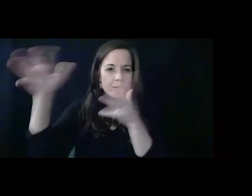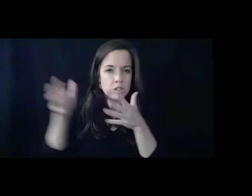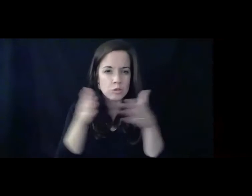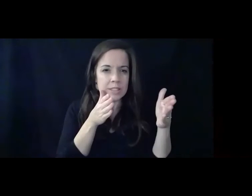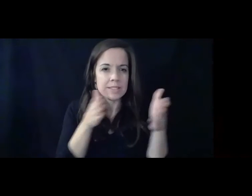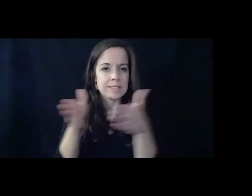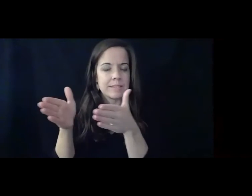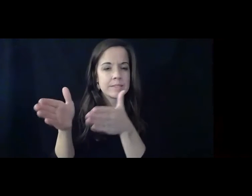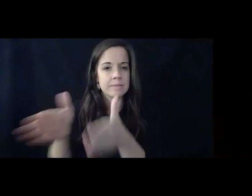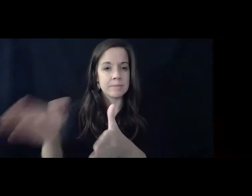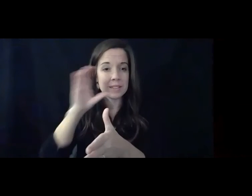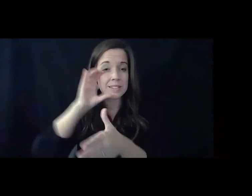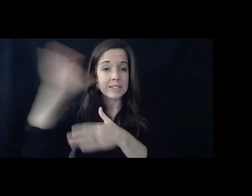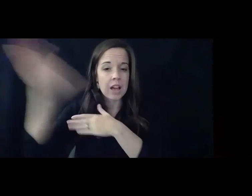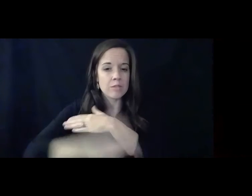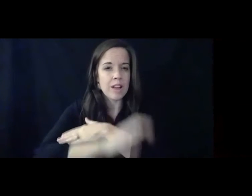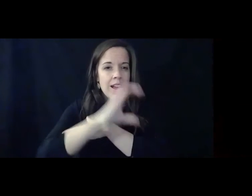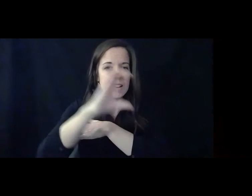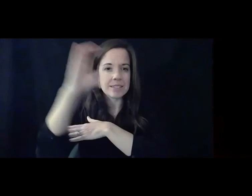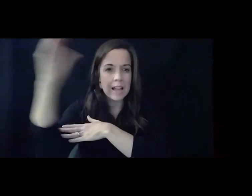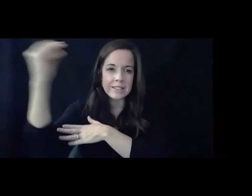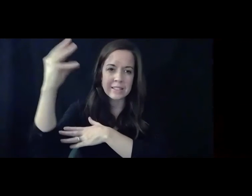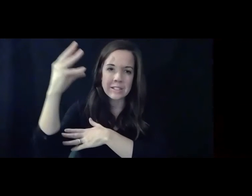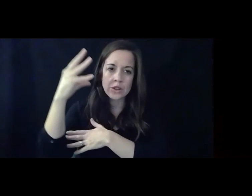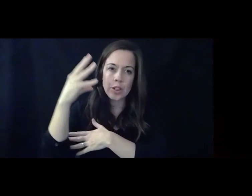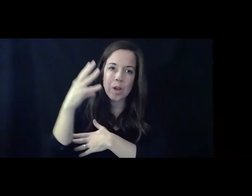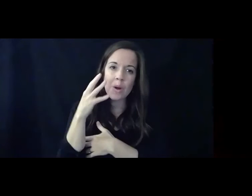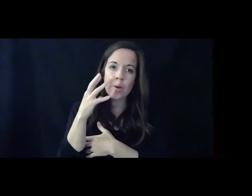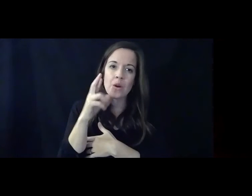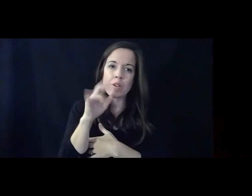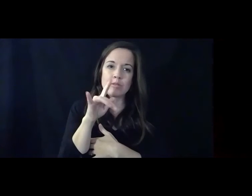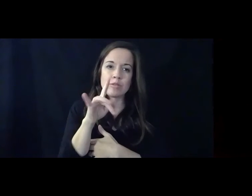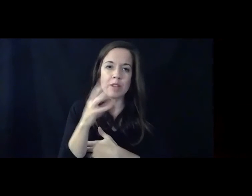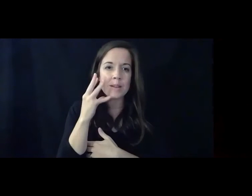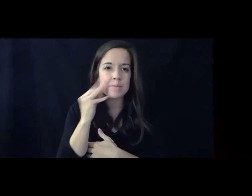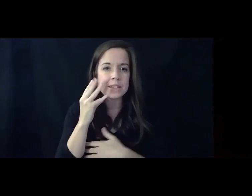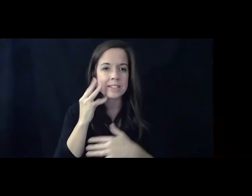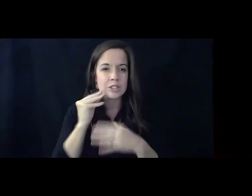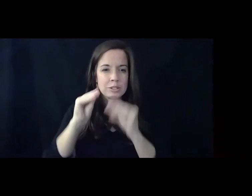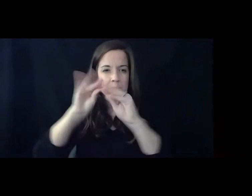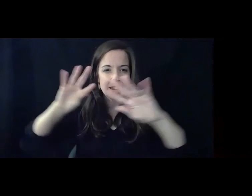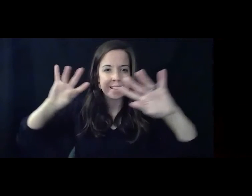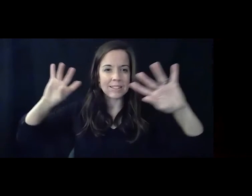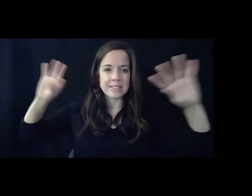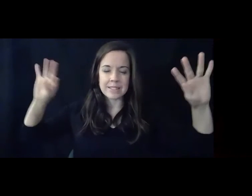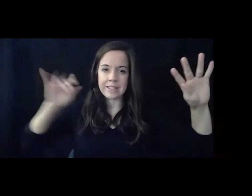Sunrise casts its glow in ripe peach pleats, and Sister drives the witching hour,